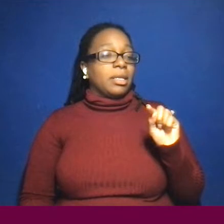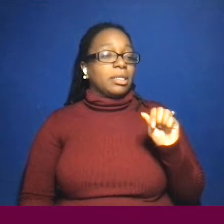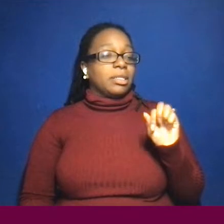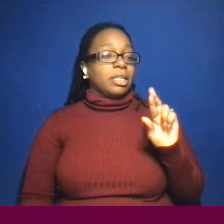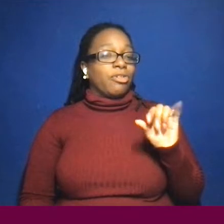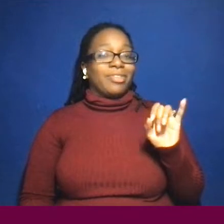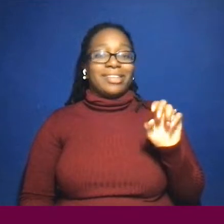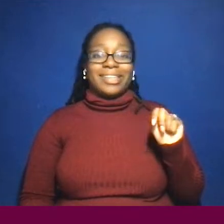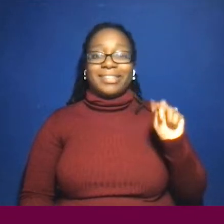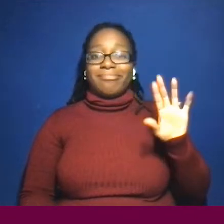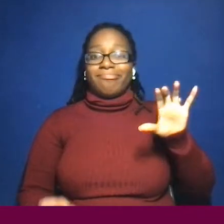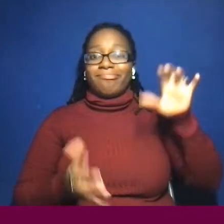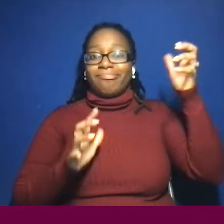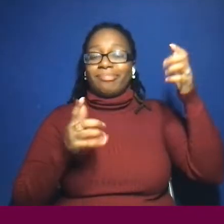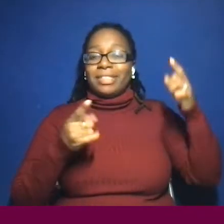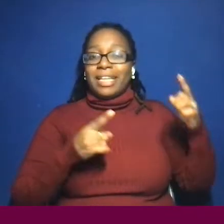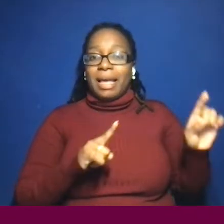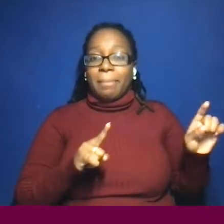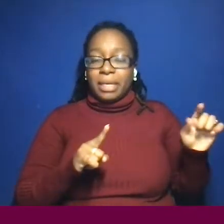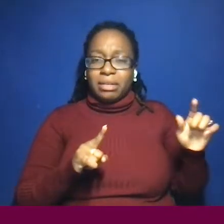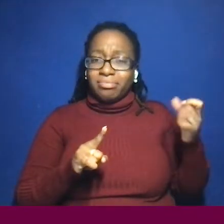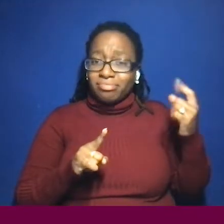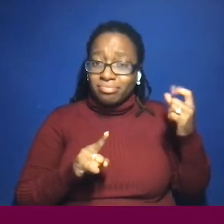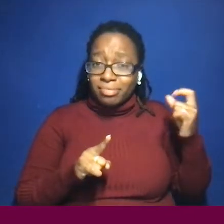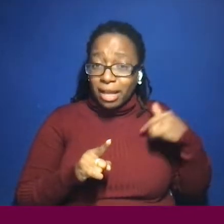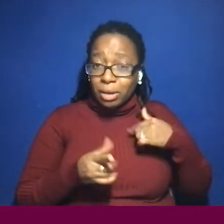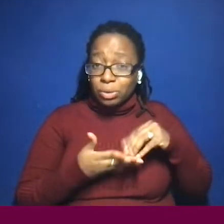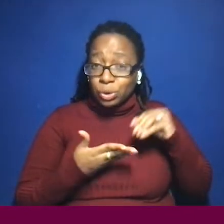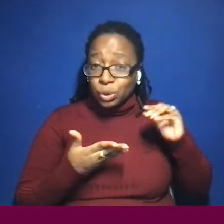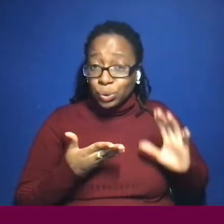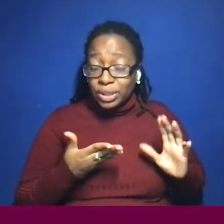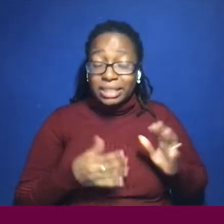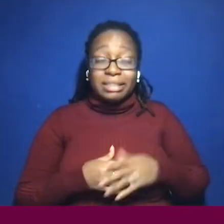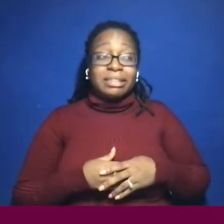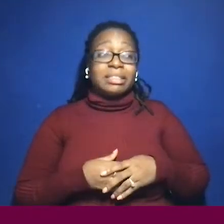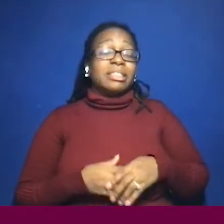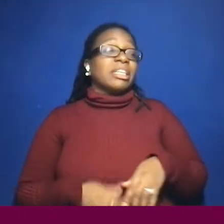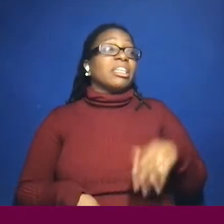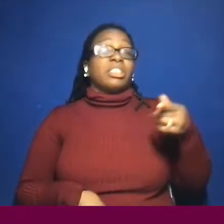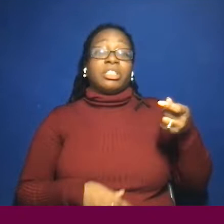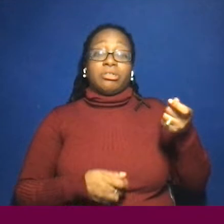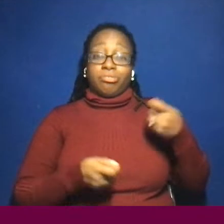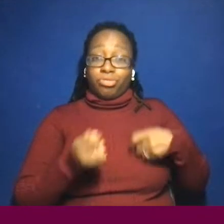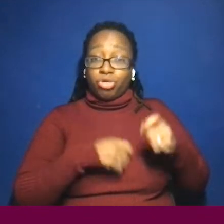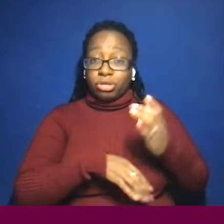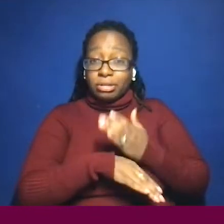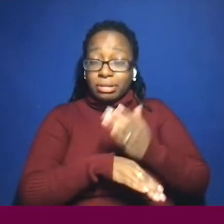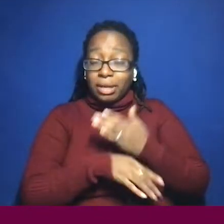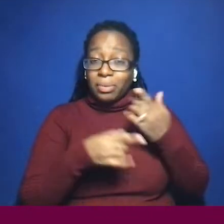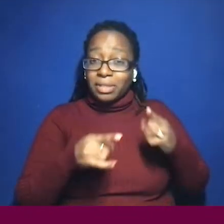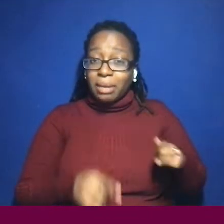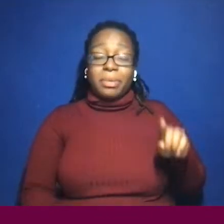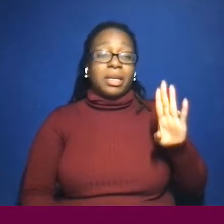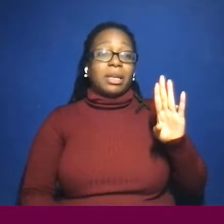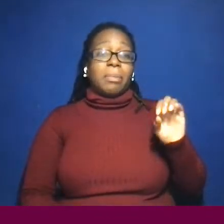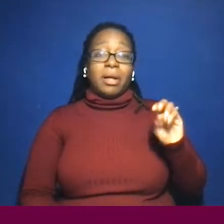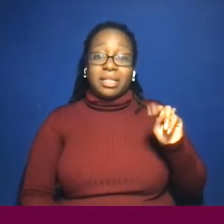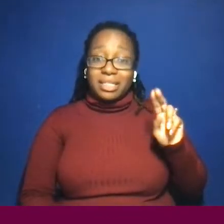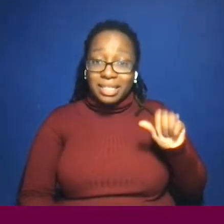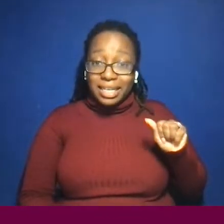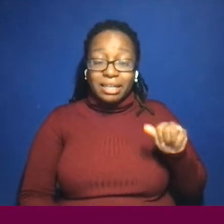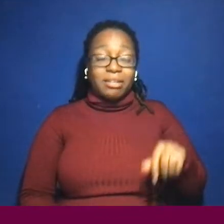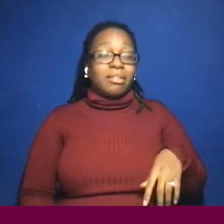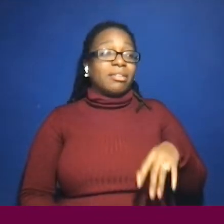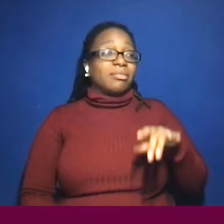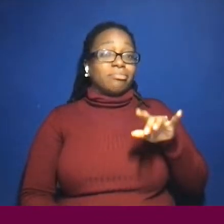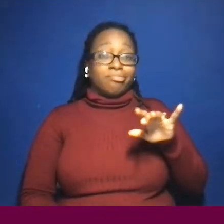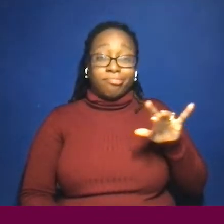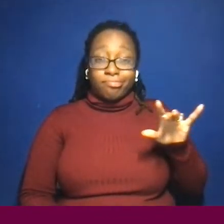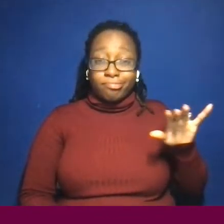a student and a genocide going on in the Balkans, in the former Yugoslavia and Bosnia. And ended up